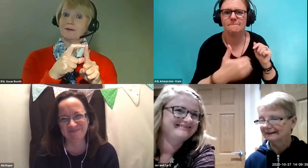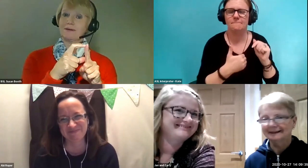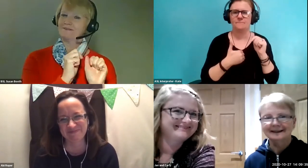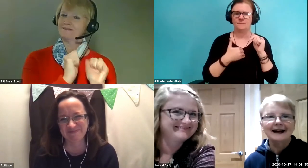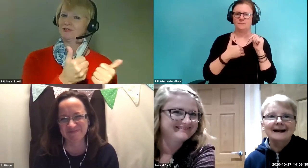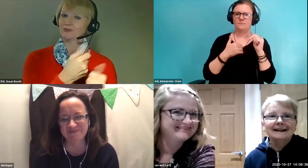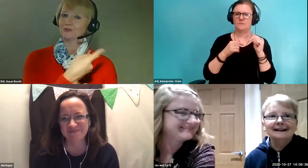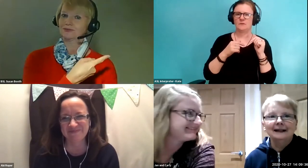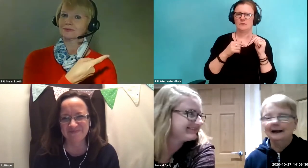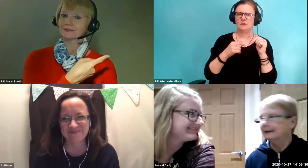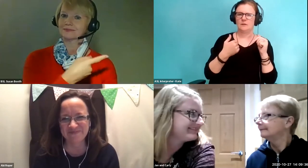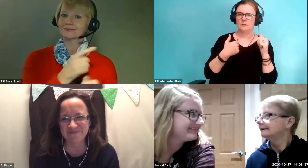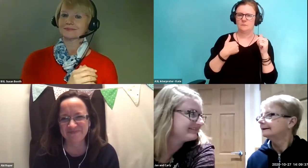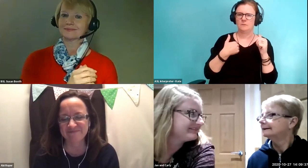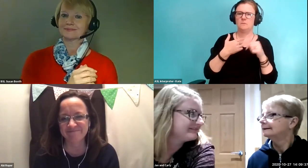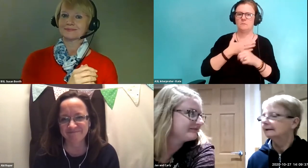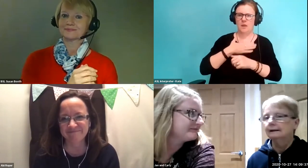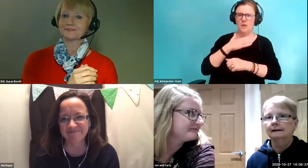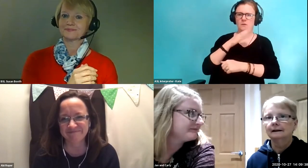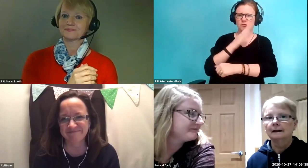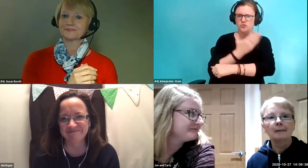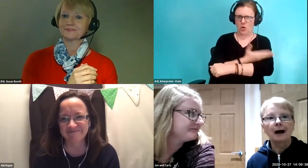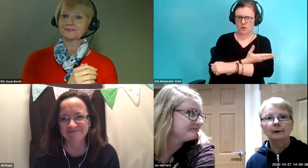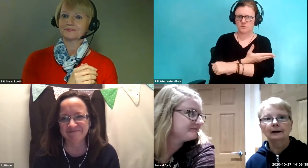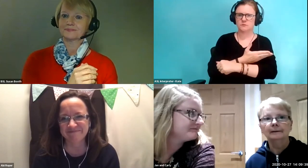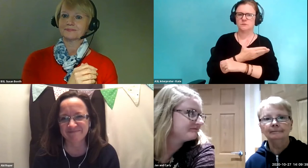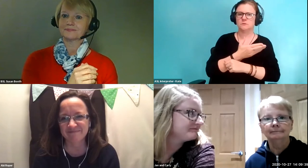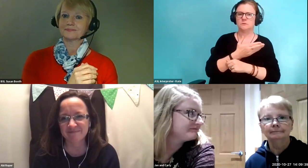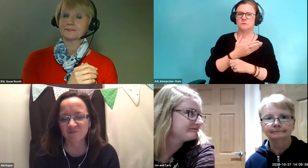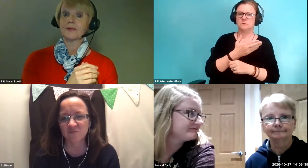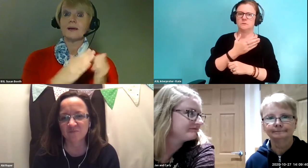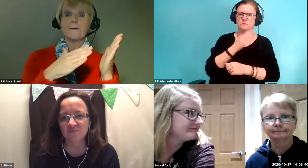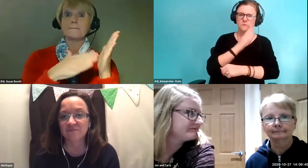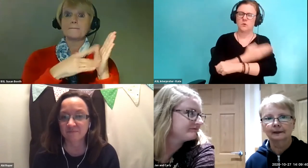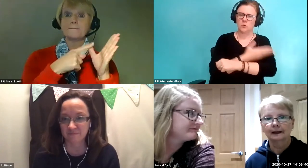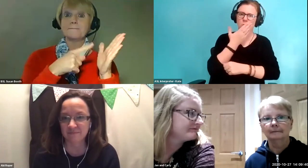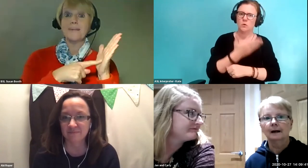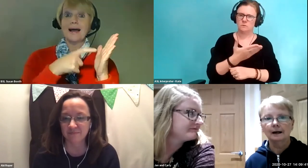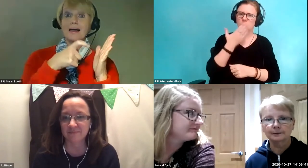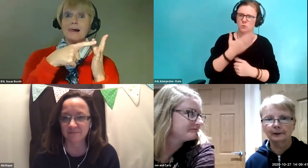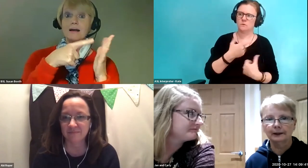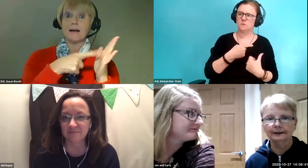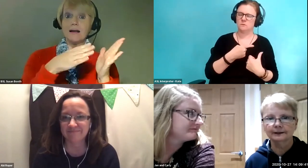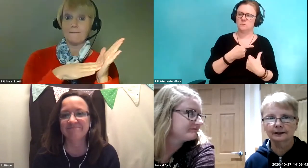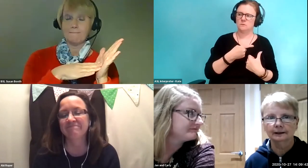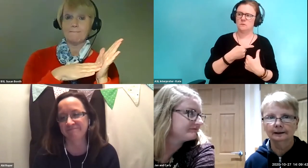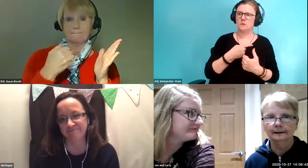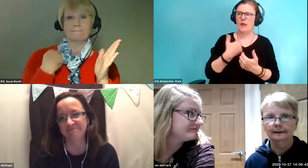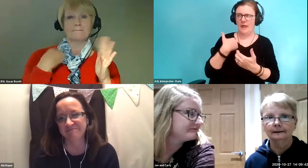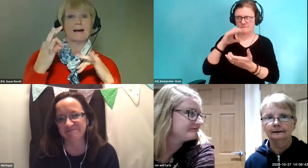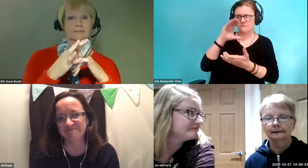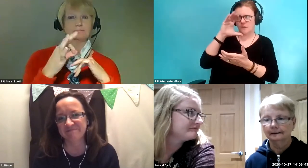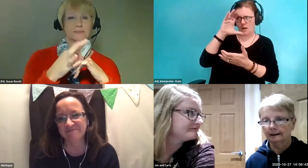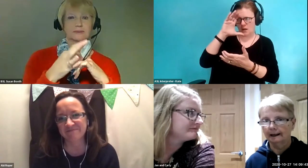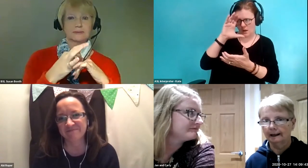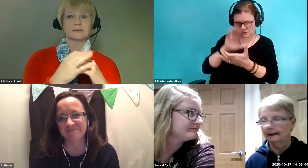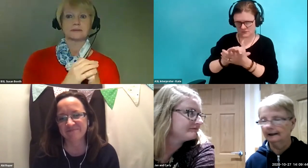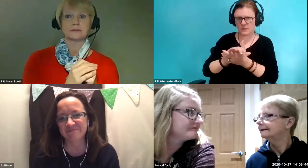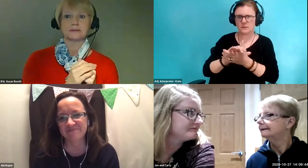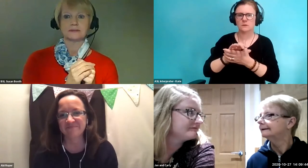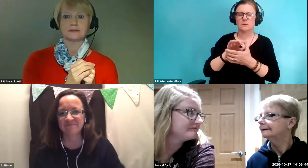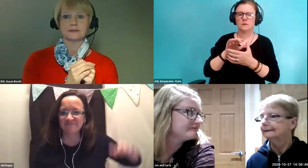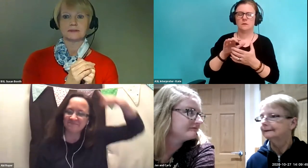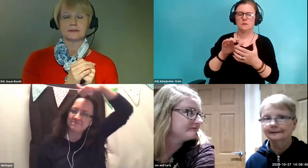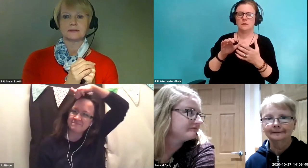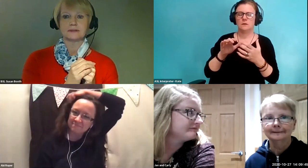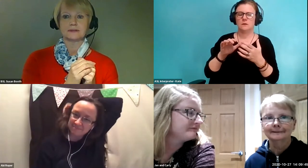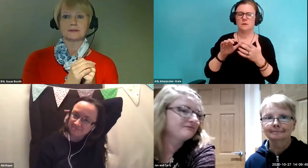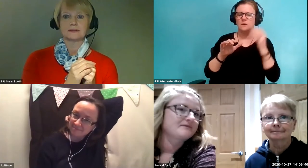and Malcolm um husband uh